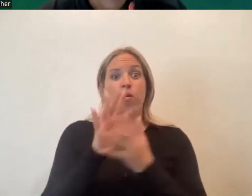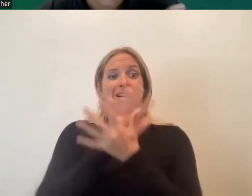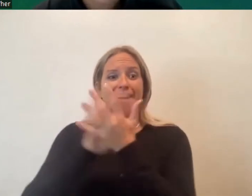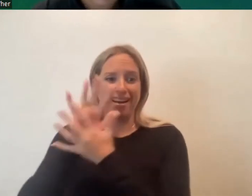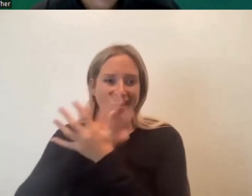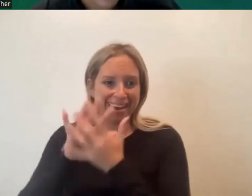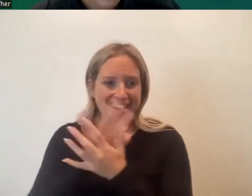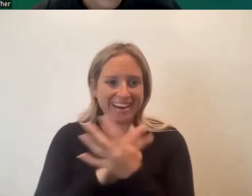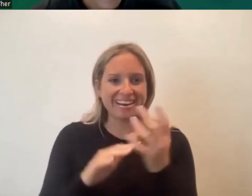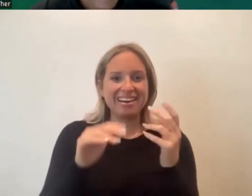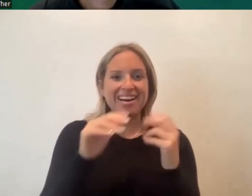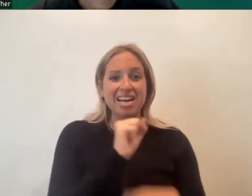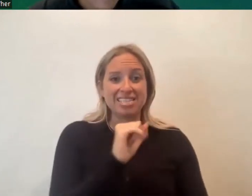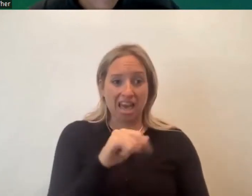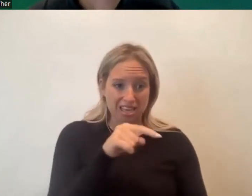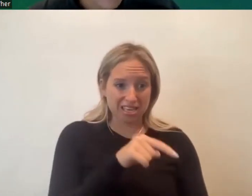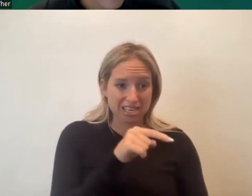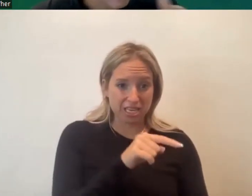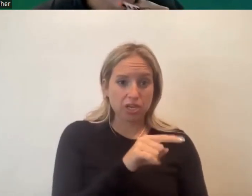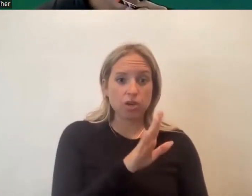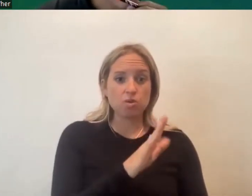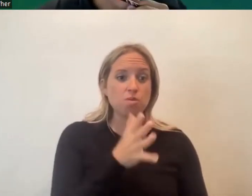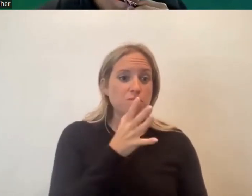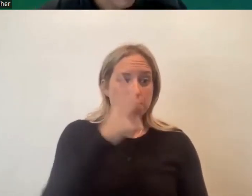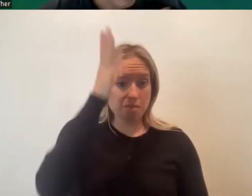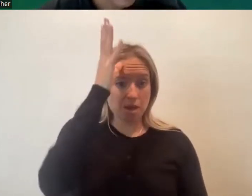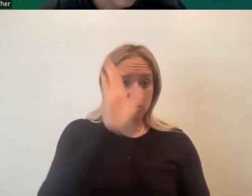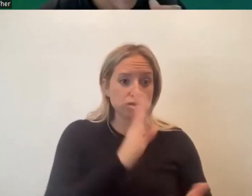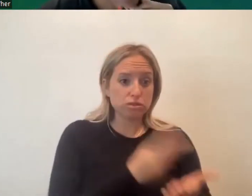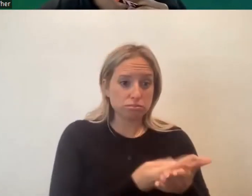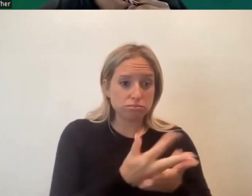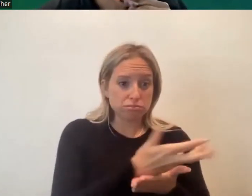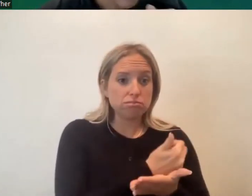With SSI, your parents' income does count. They do count it.